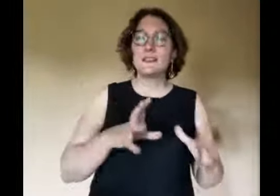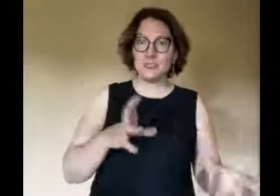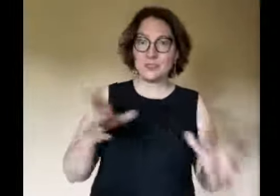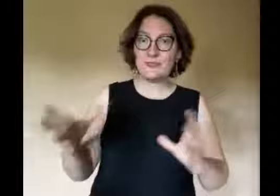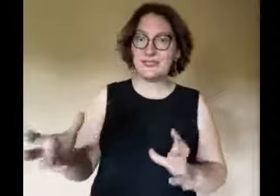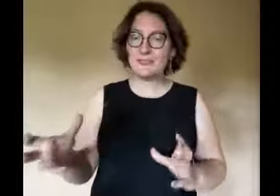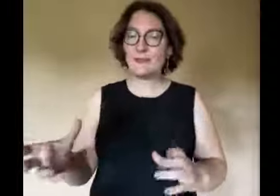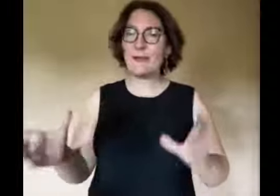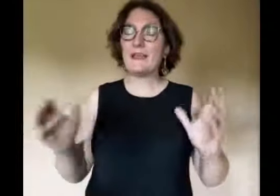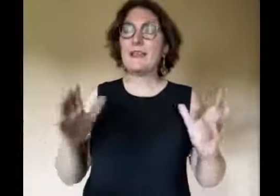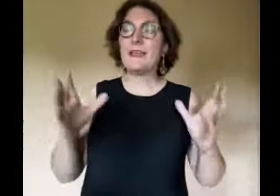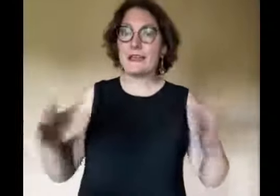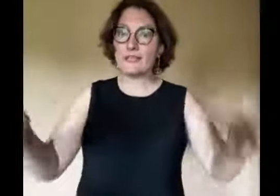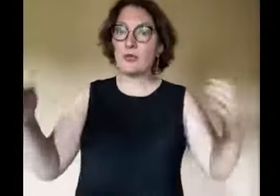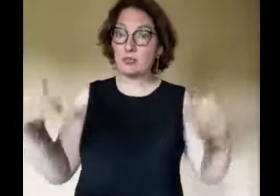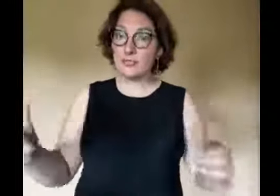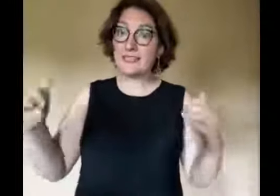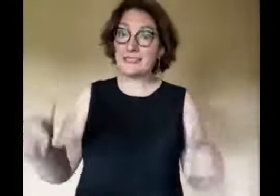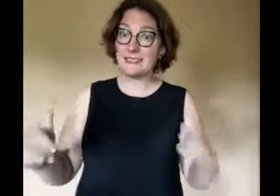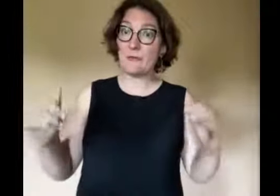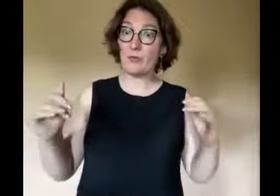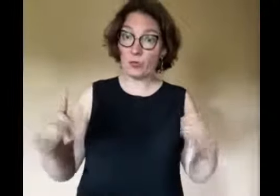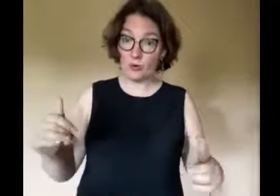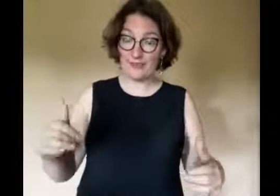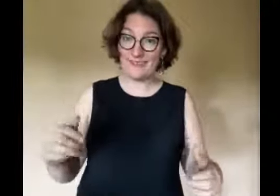17:52 done so far? 17:54 Okay, cool. 17:57 Normally, it's not like, I must teach you all the things, but it does, it does happen in the first the first call, it tends to be